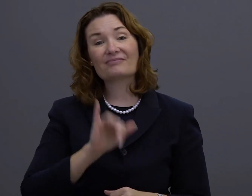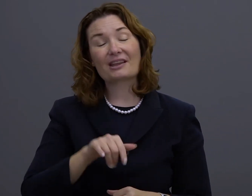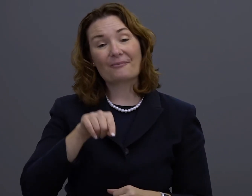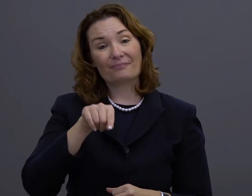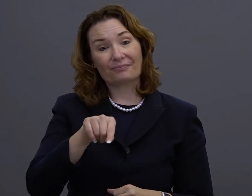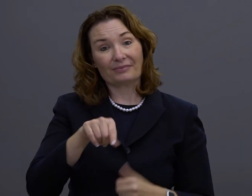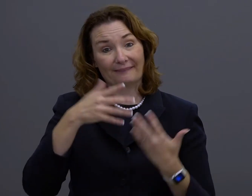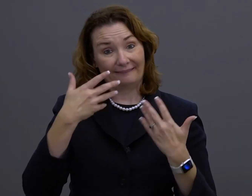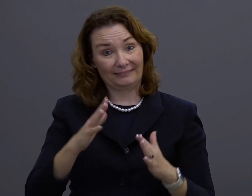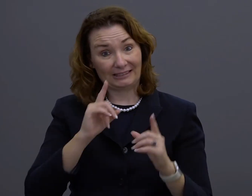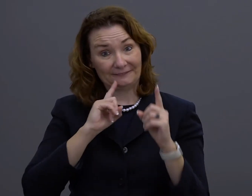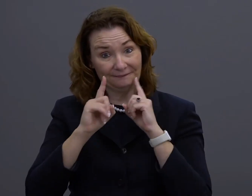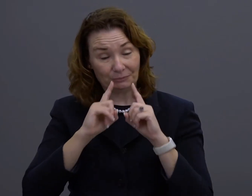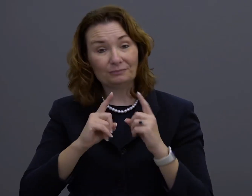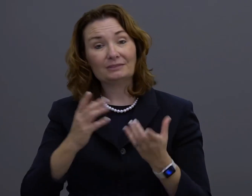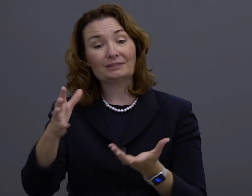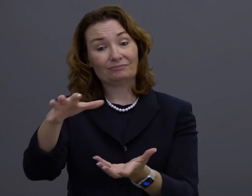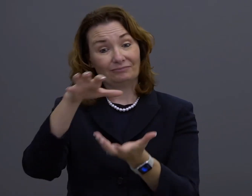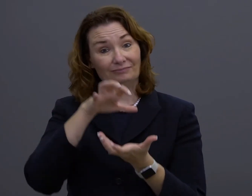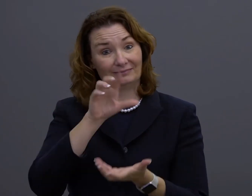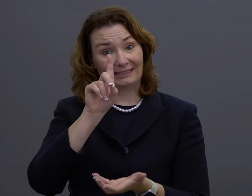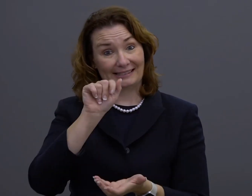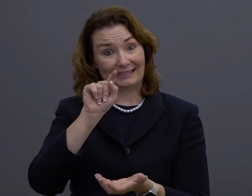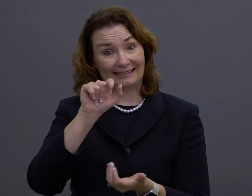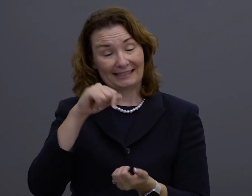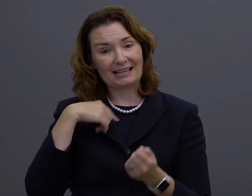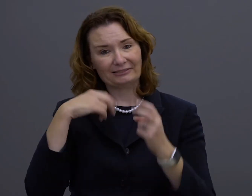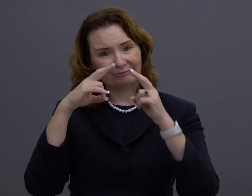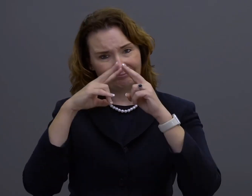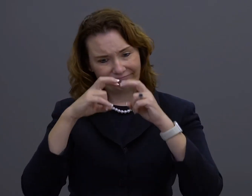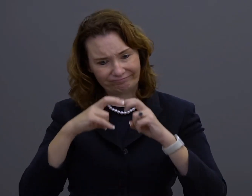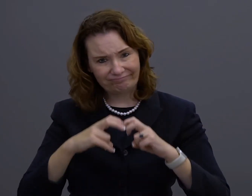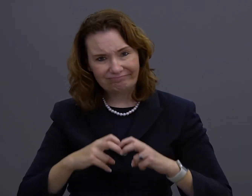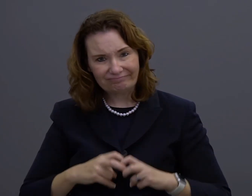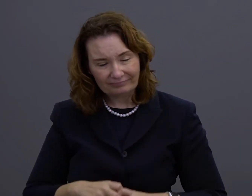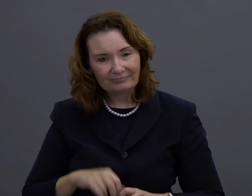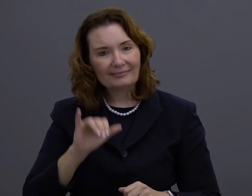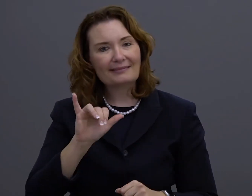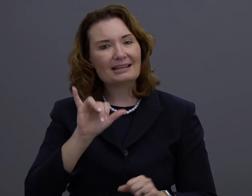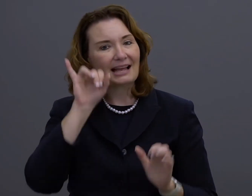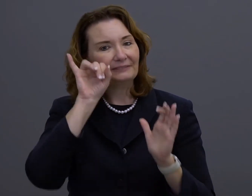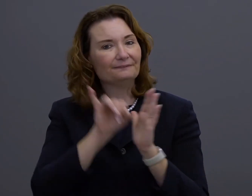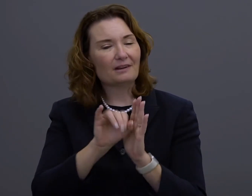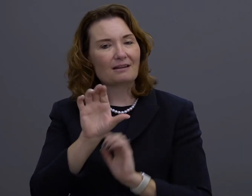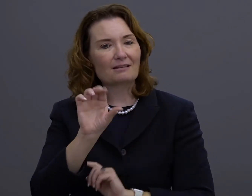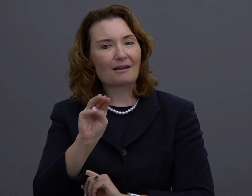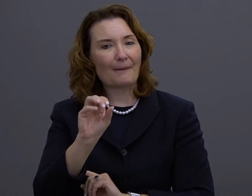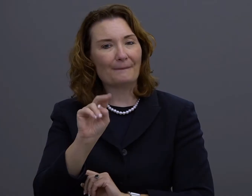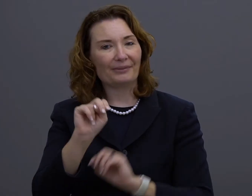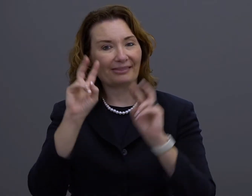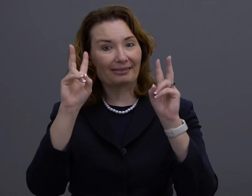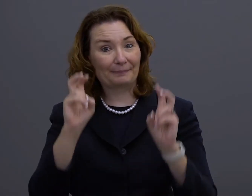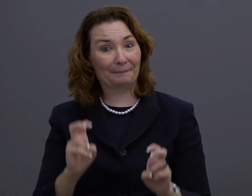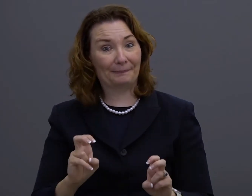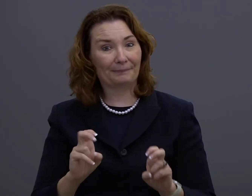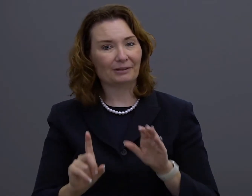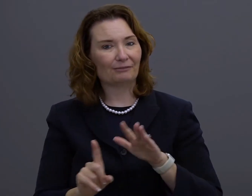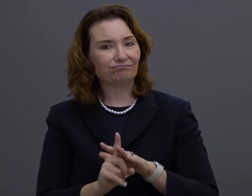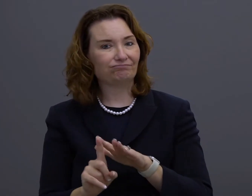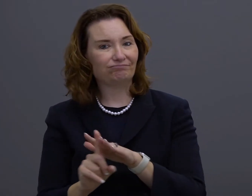After the interviews were held, the data was analyzed to identify common themes.